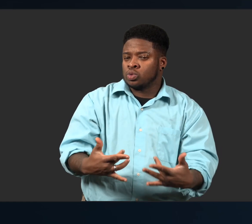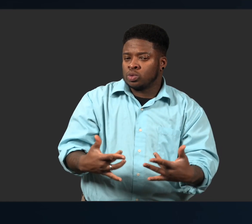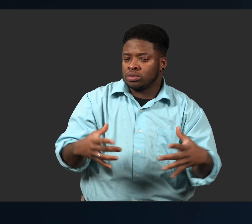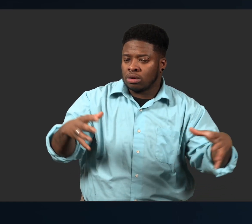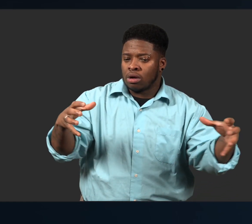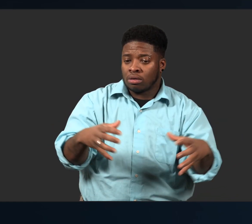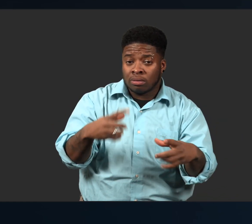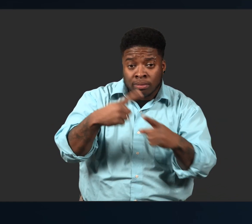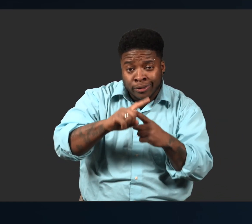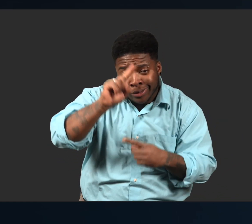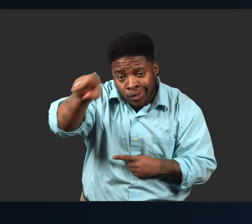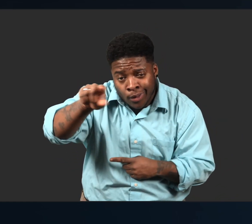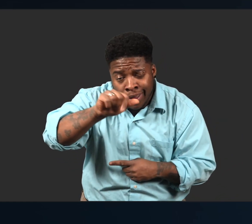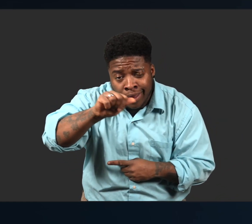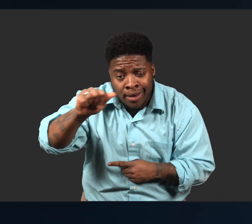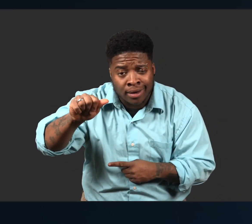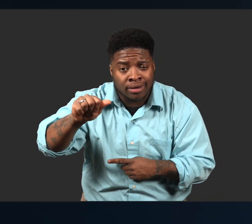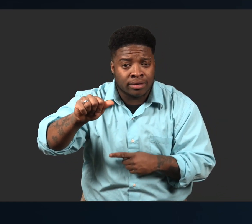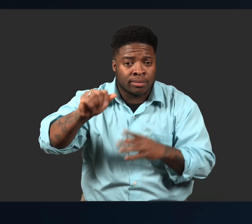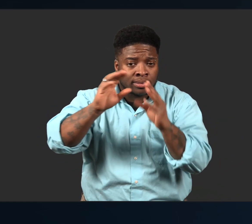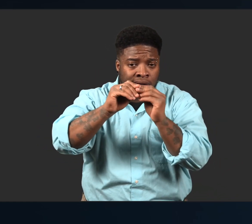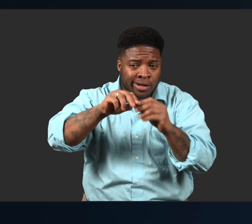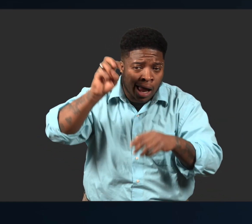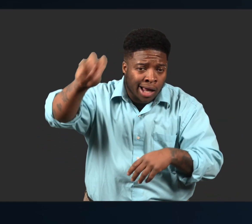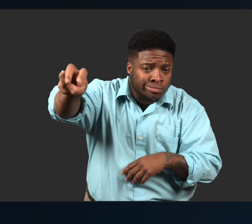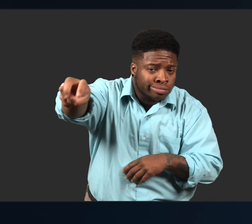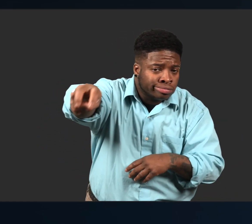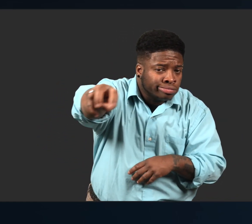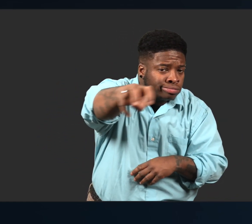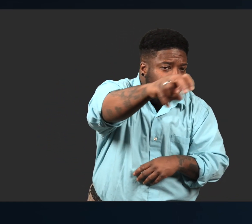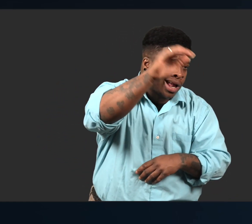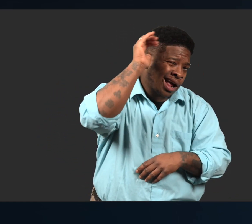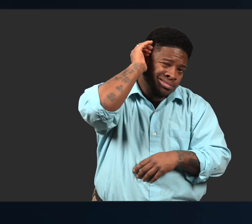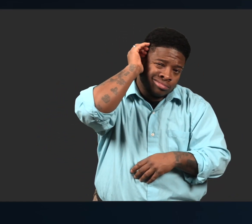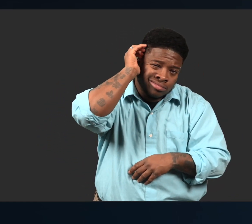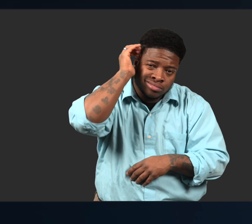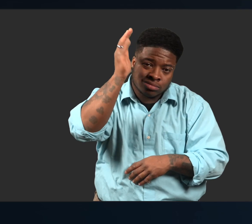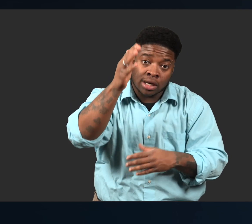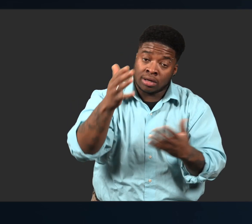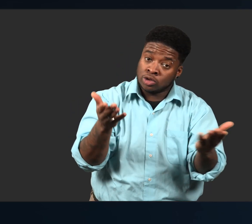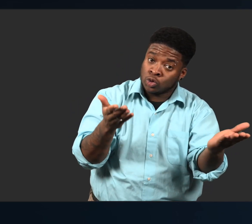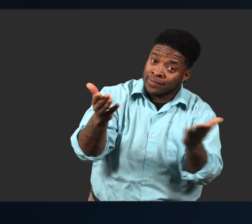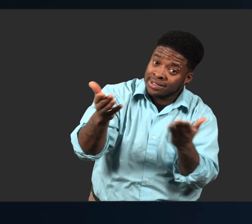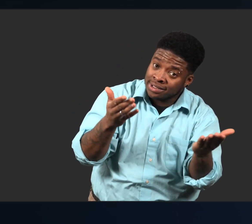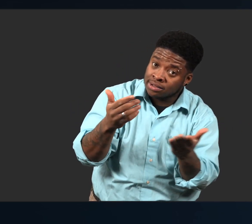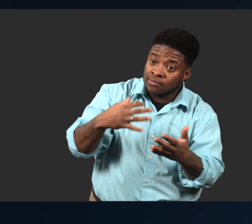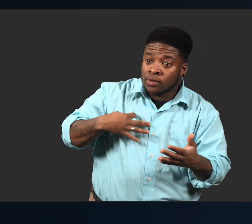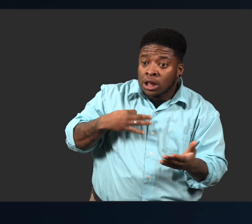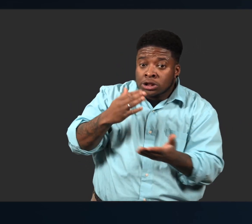In addition to exploring the 12 steps, the patient also attends various AA meetings, listening to what's